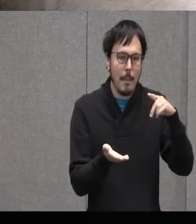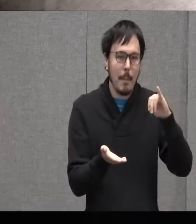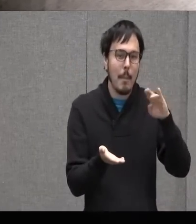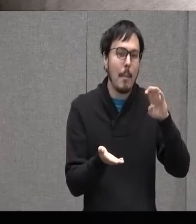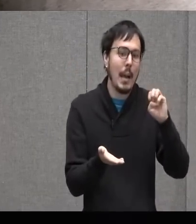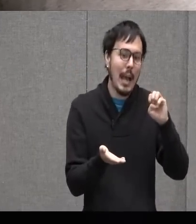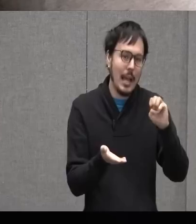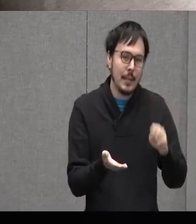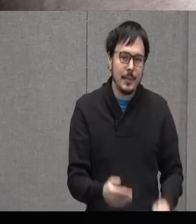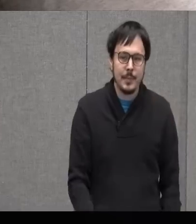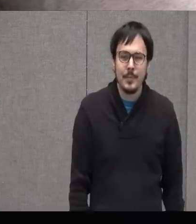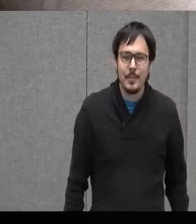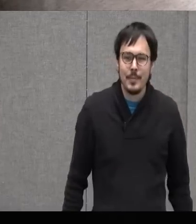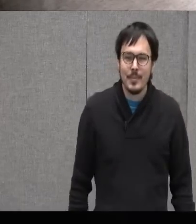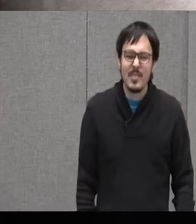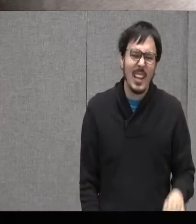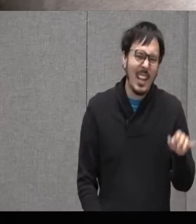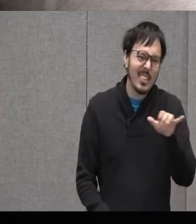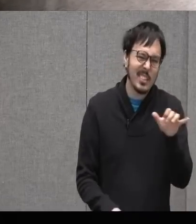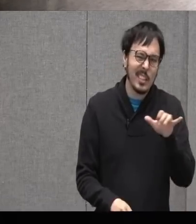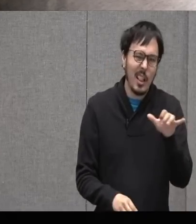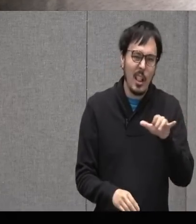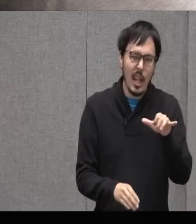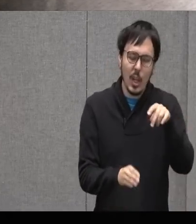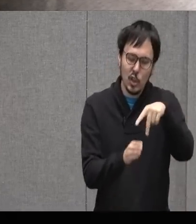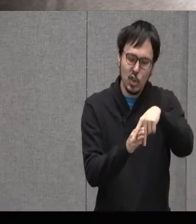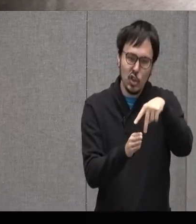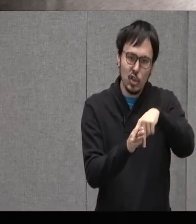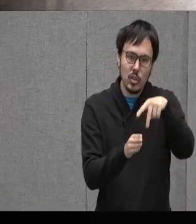It's sort of a cheat code to figure out the size of a circle.